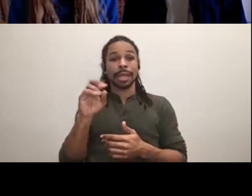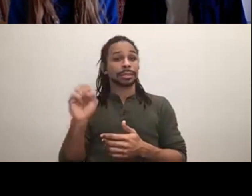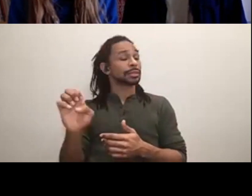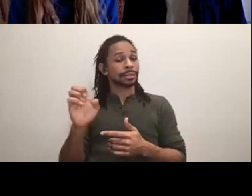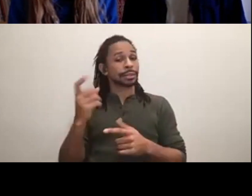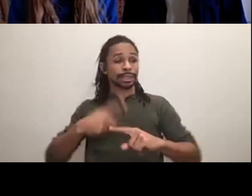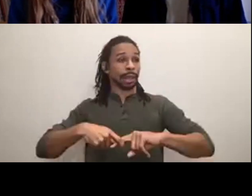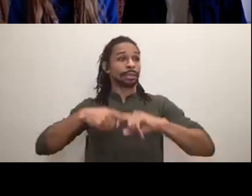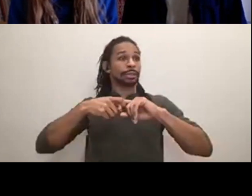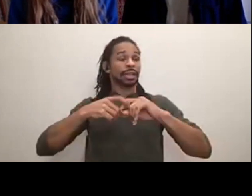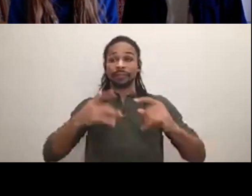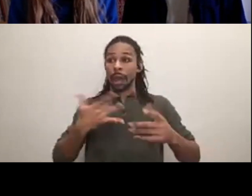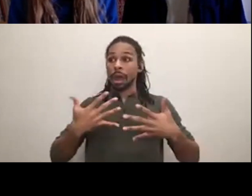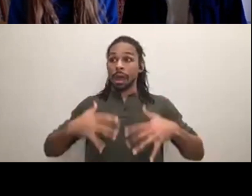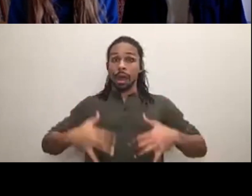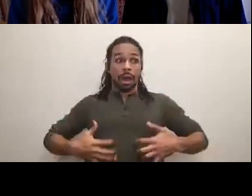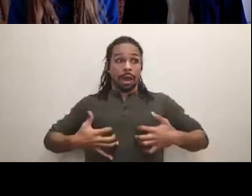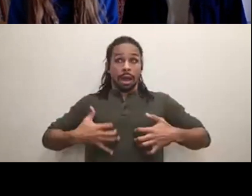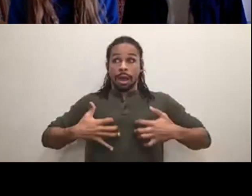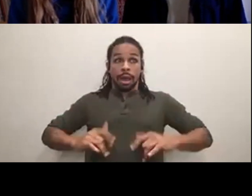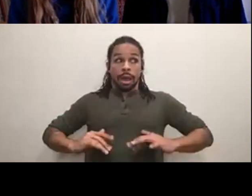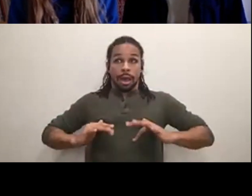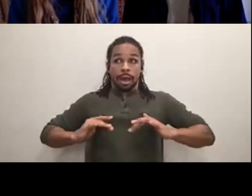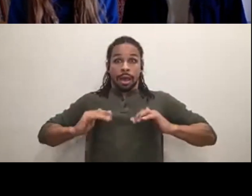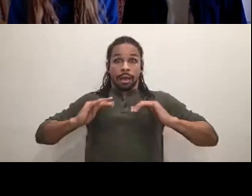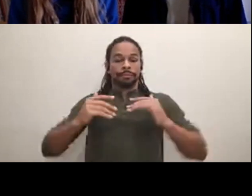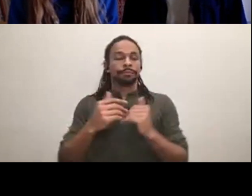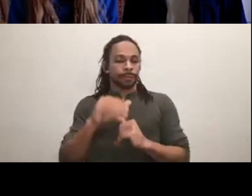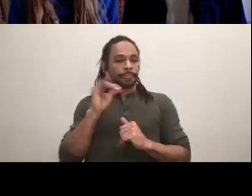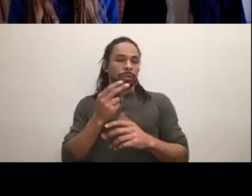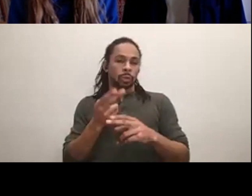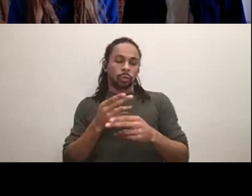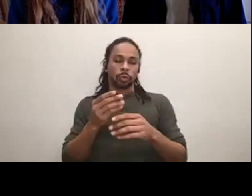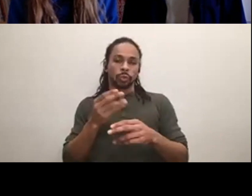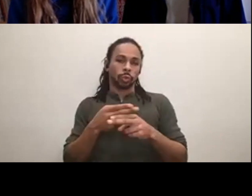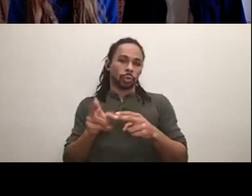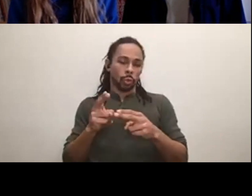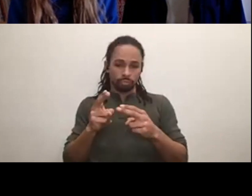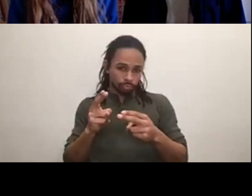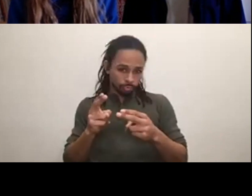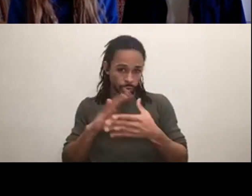And it's noted that is from a Tumblr called, or a website, a post on a Tumblr called library